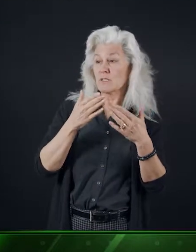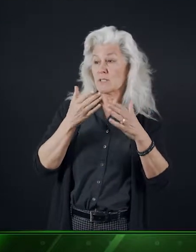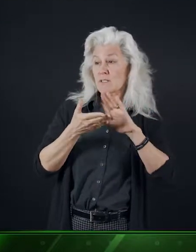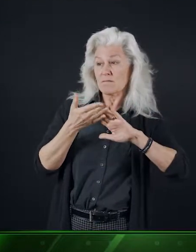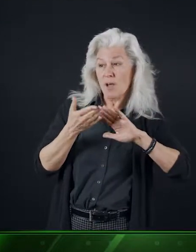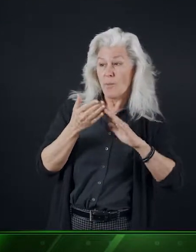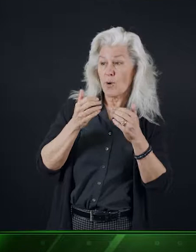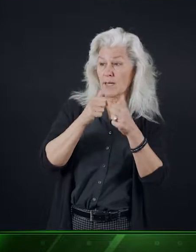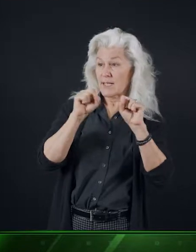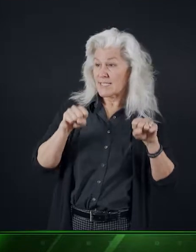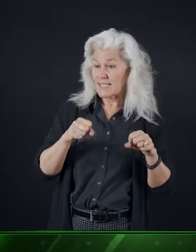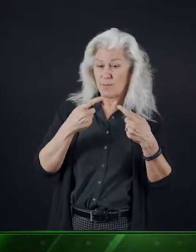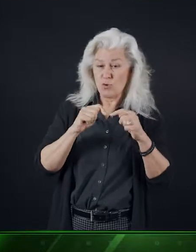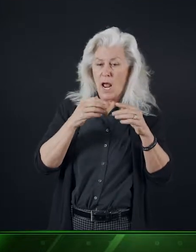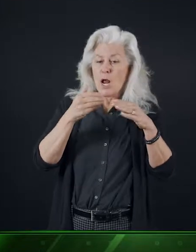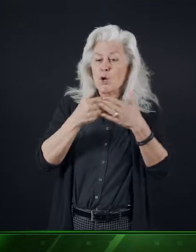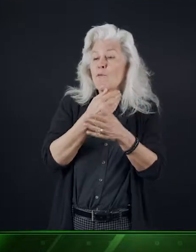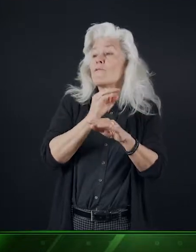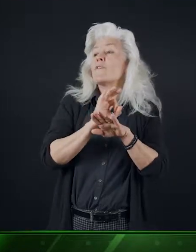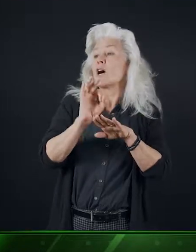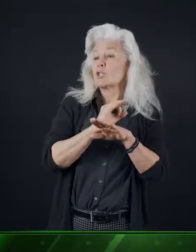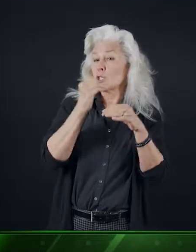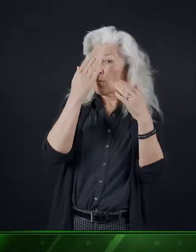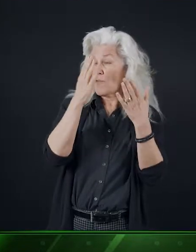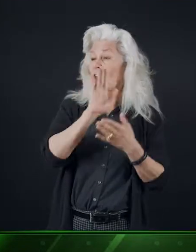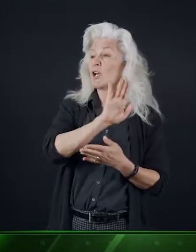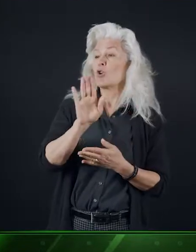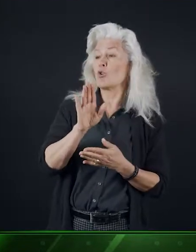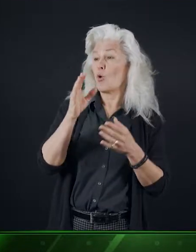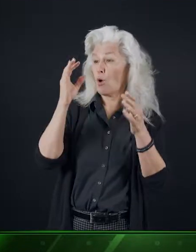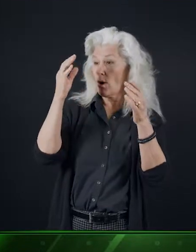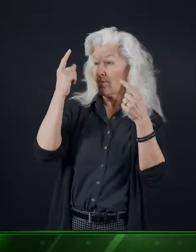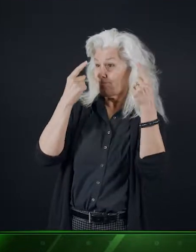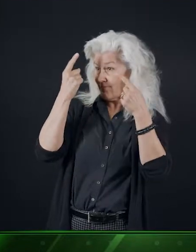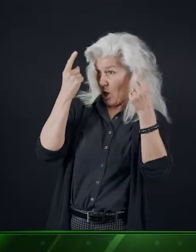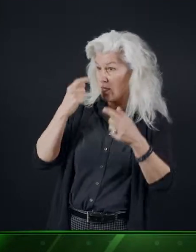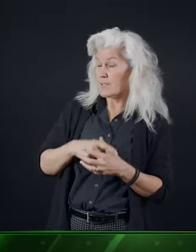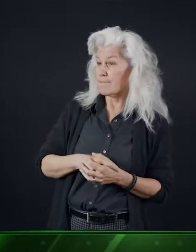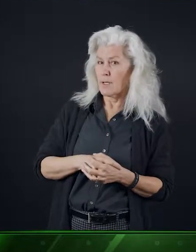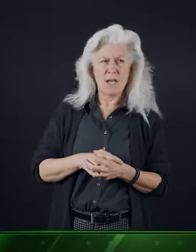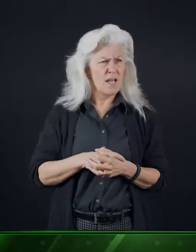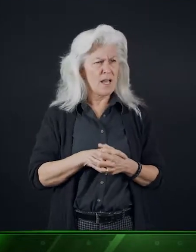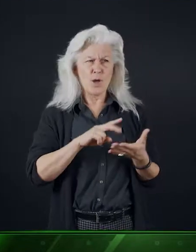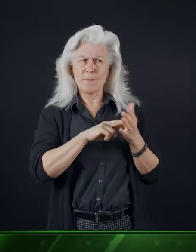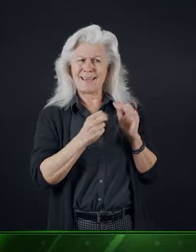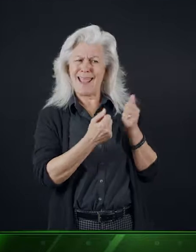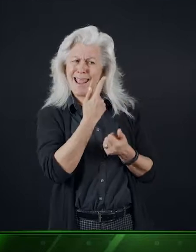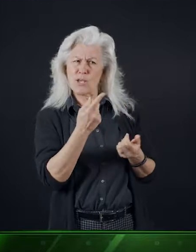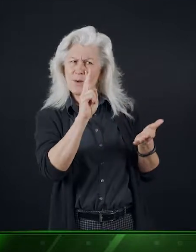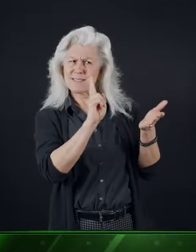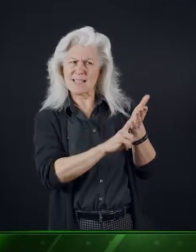Wait, so you're saying anyone who signs up for the Xbox Accessibility Insiders League, they'll have access to this new functionality